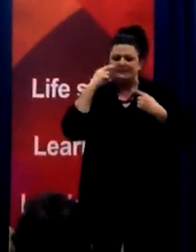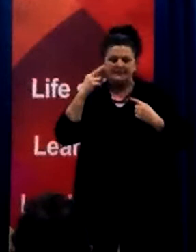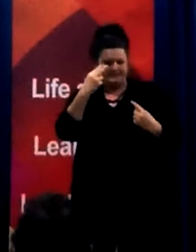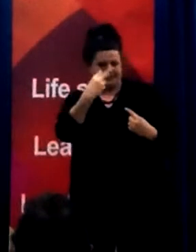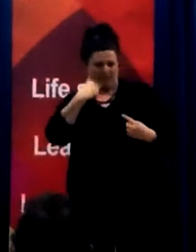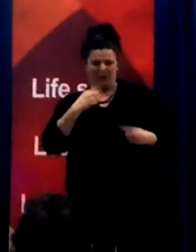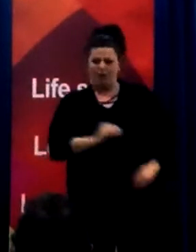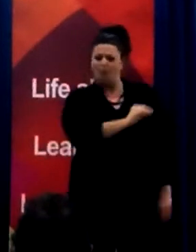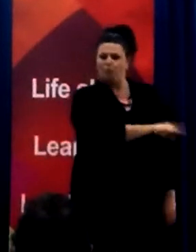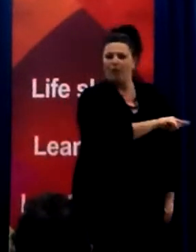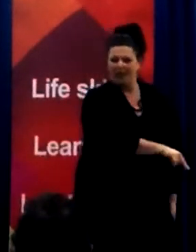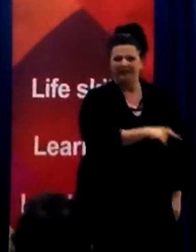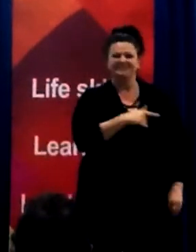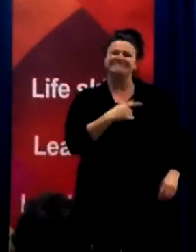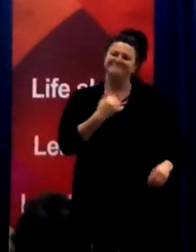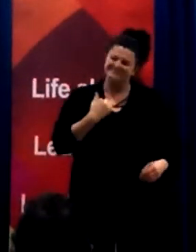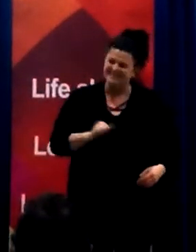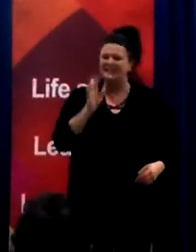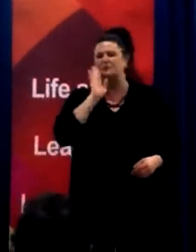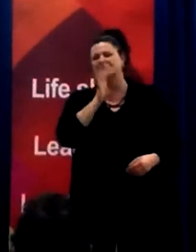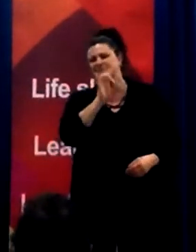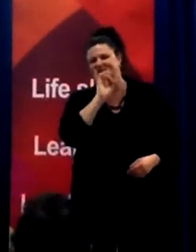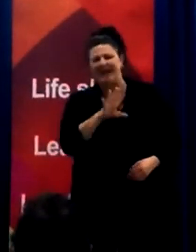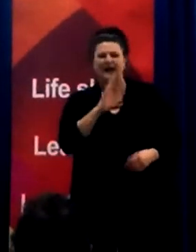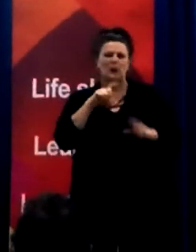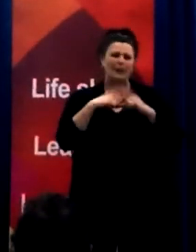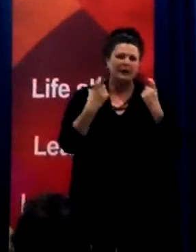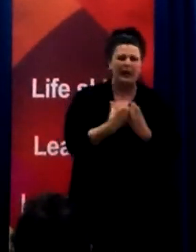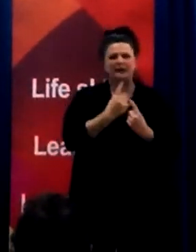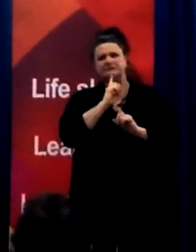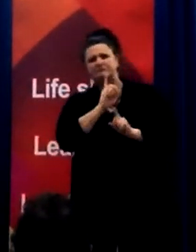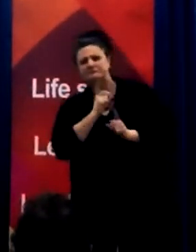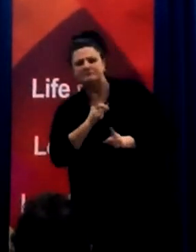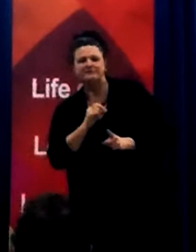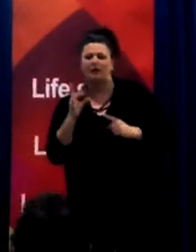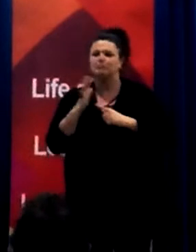and because of that I still missed out on my classes and what was most important.